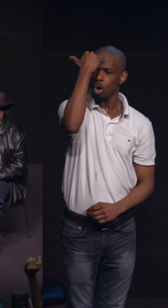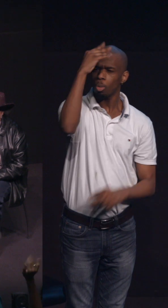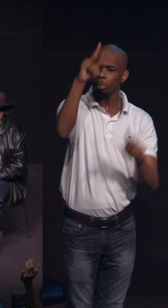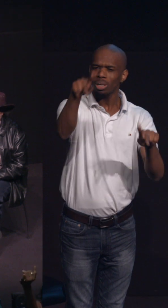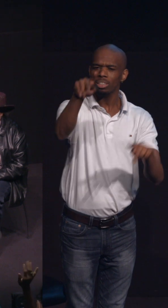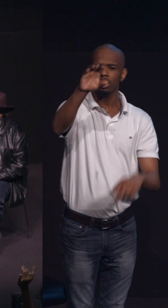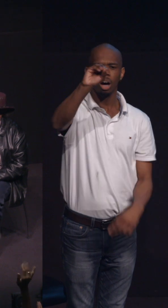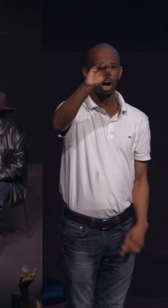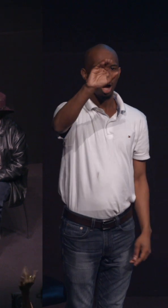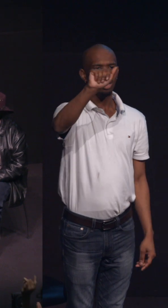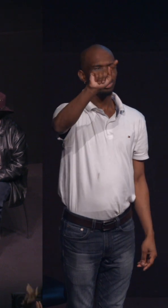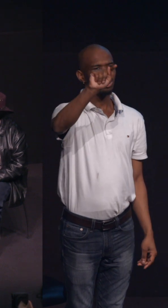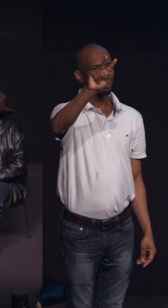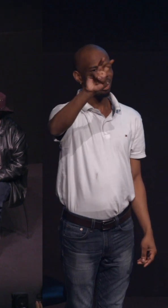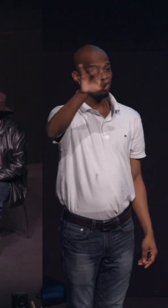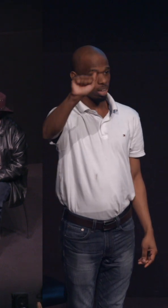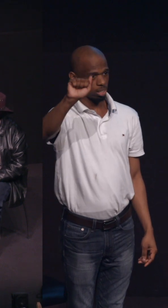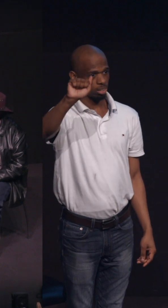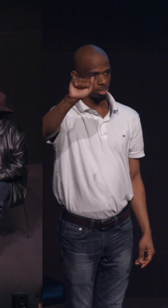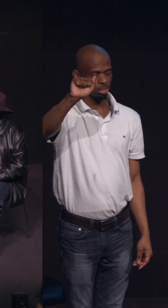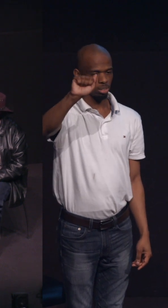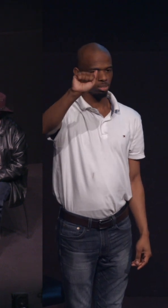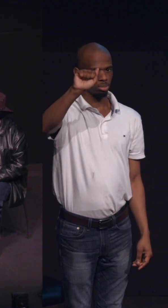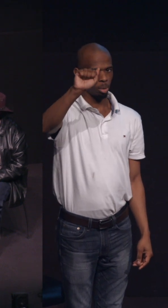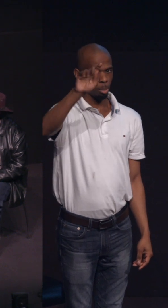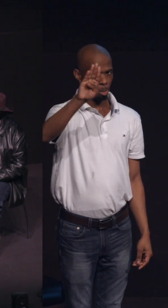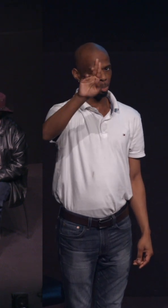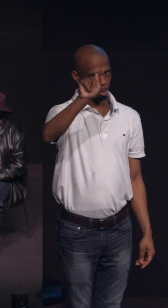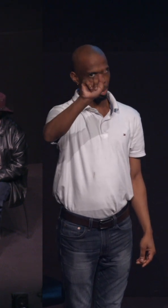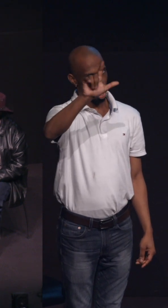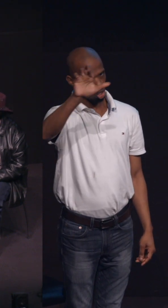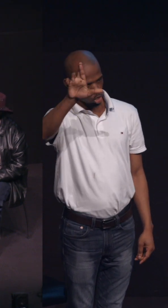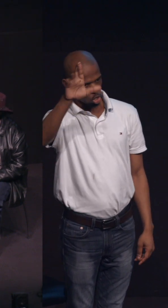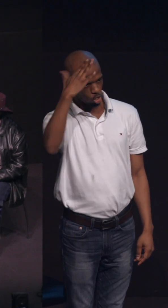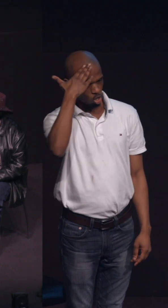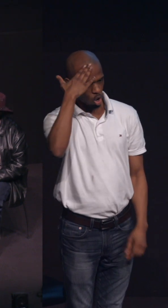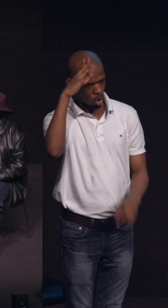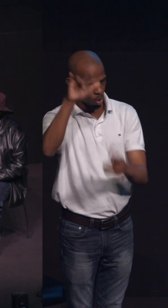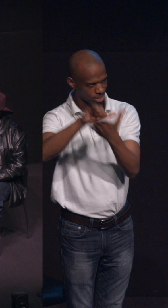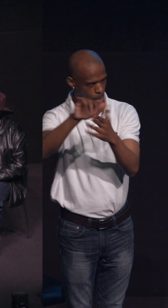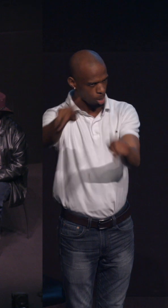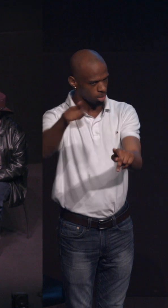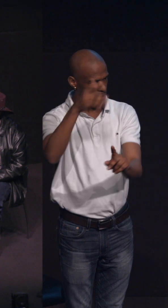So weird 'cause, like, 5 years ago if I would have said this, there was like, nothing, but now I think with--she's really